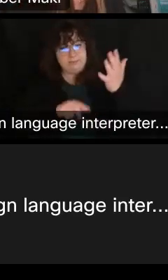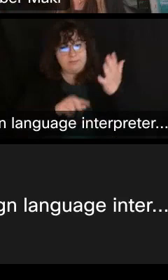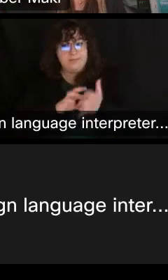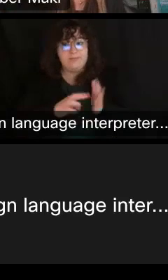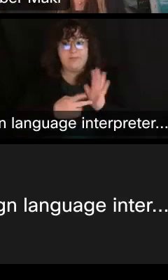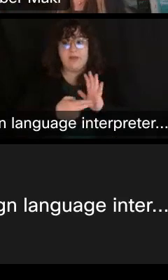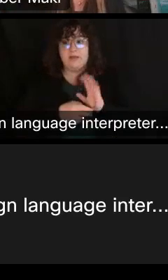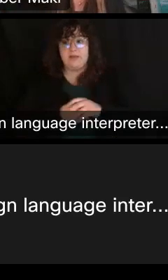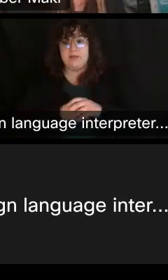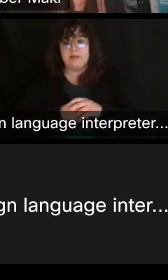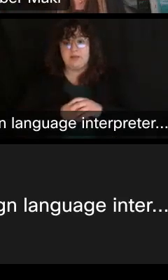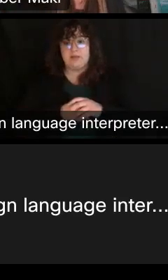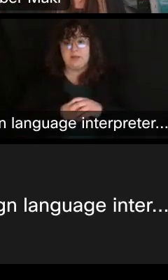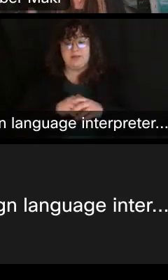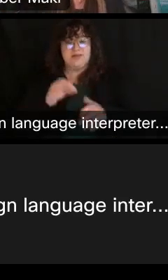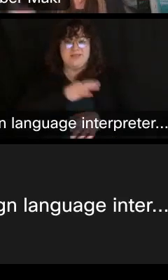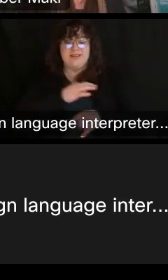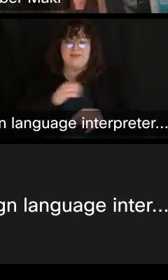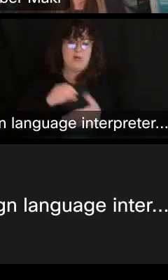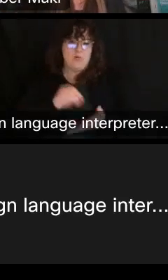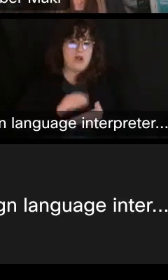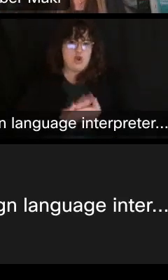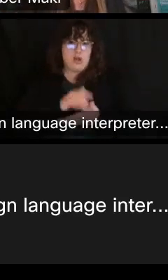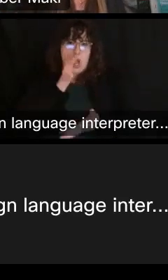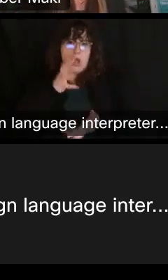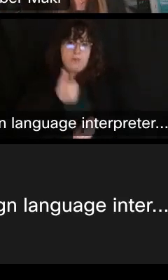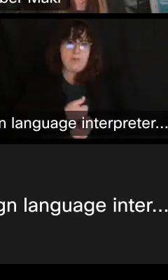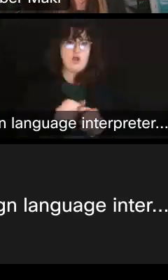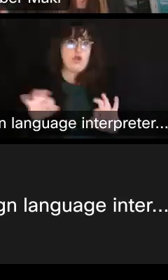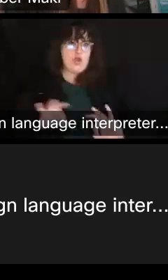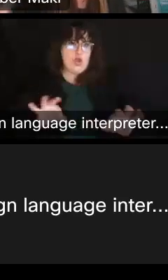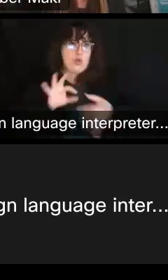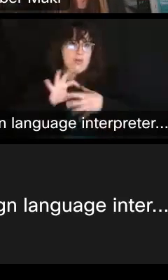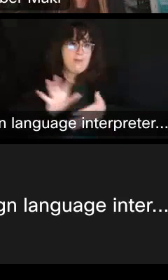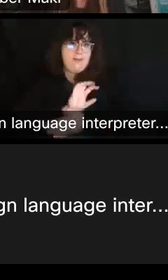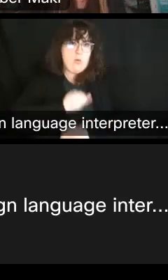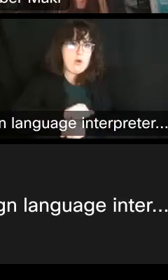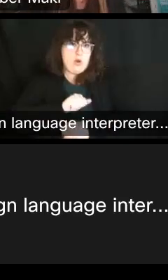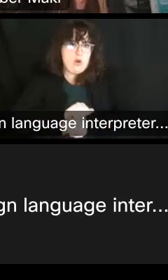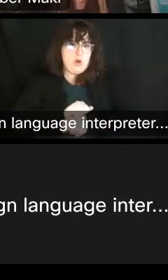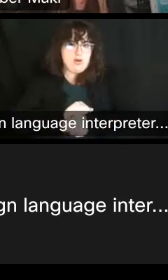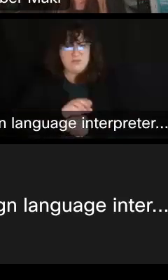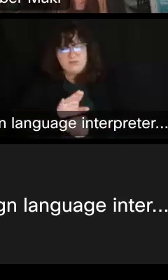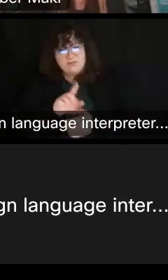training record up to date, small things related to paperwork, but sometimes there's a report